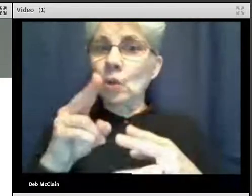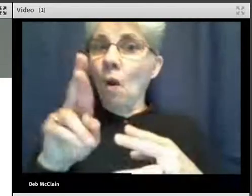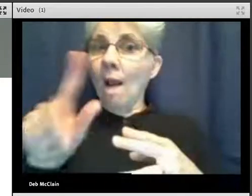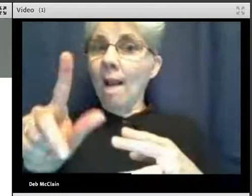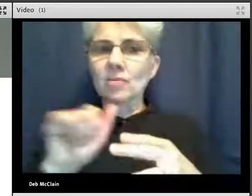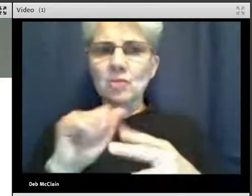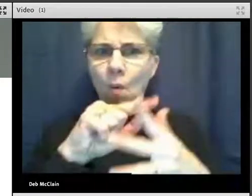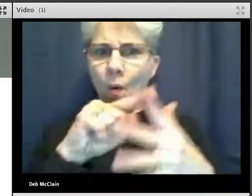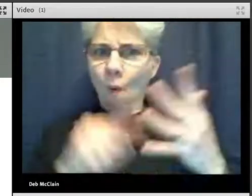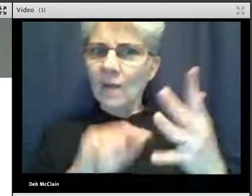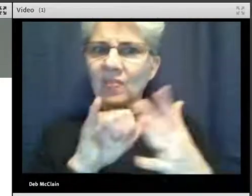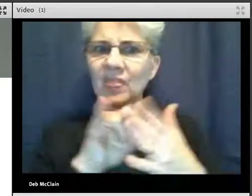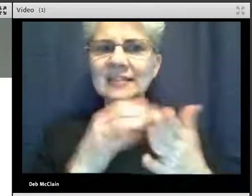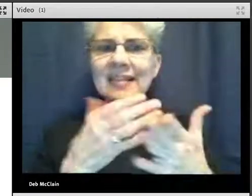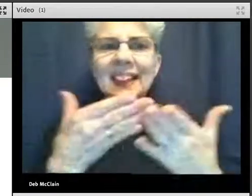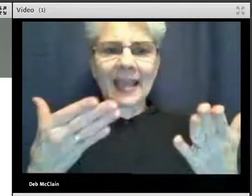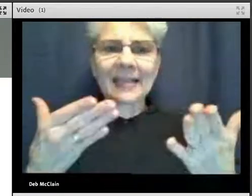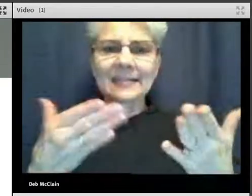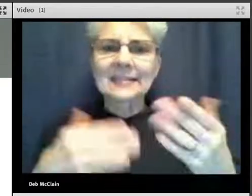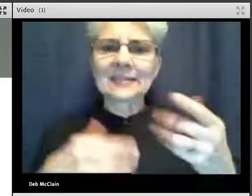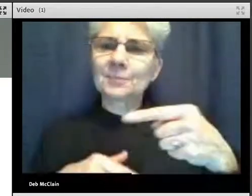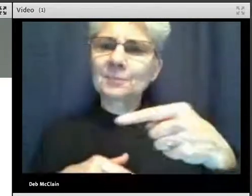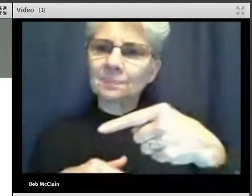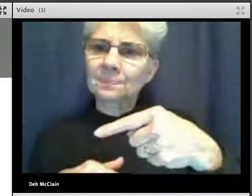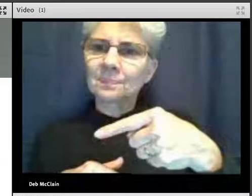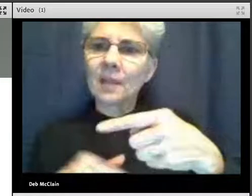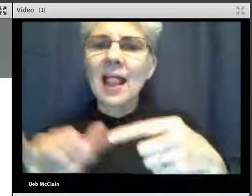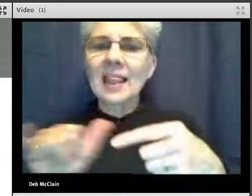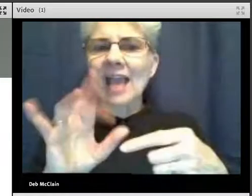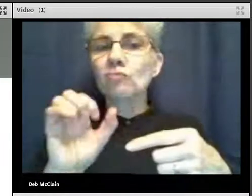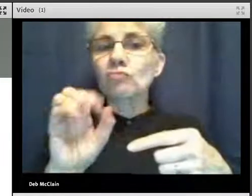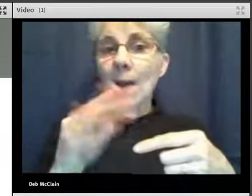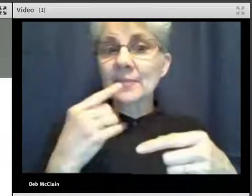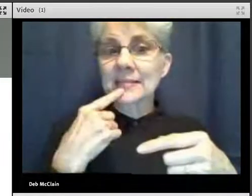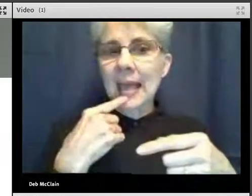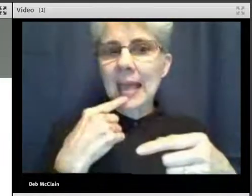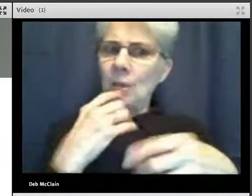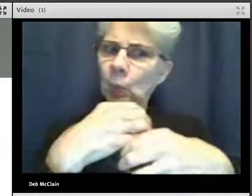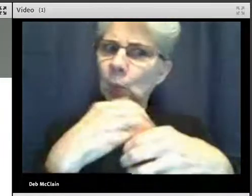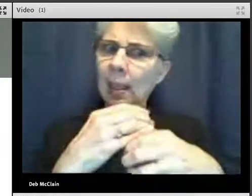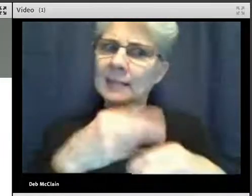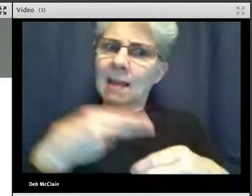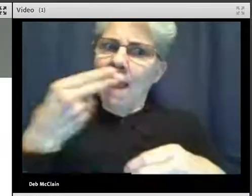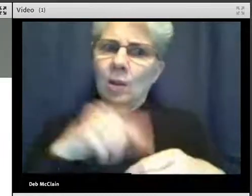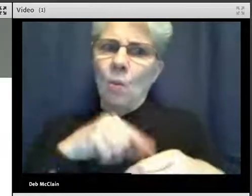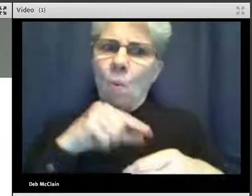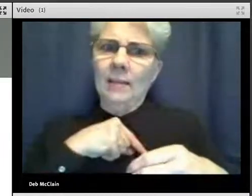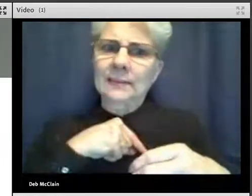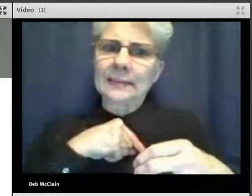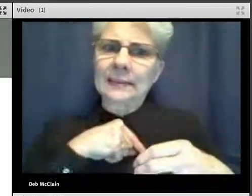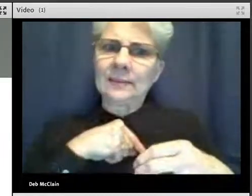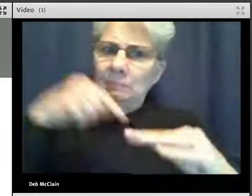So all of this is stuff that, as Robin said, is creating high quality, creating in-depth quality.